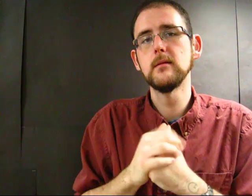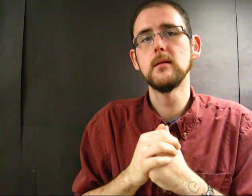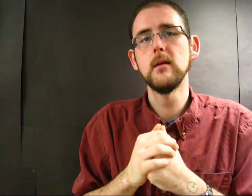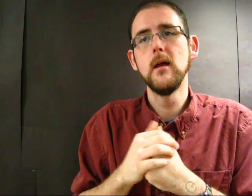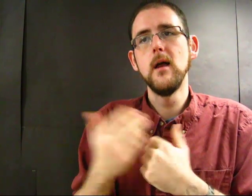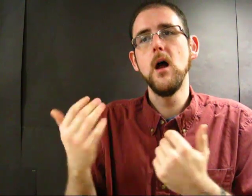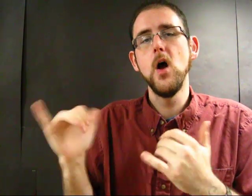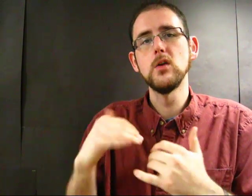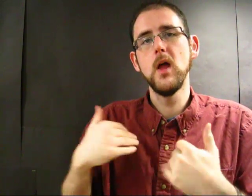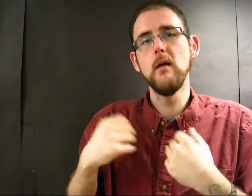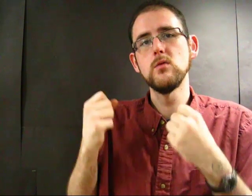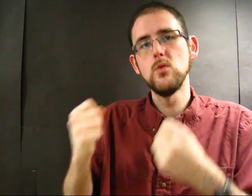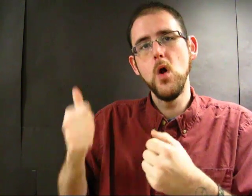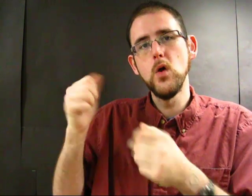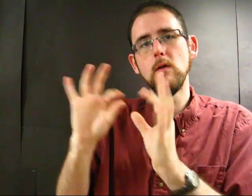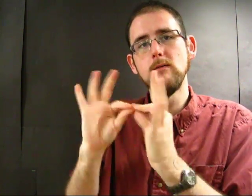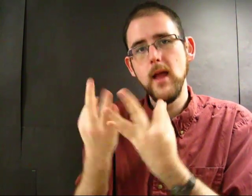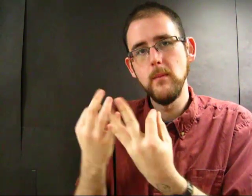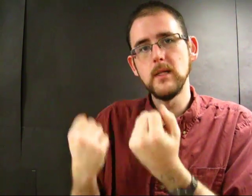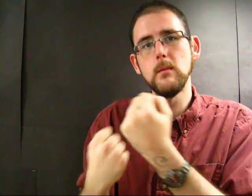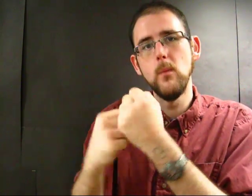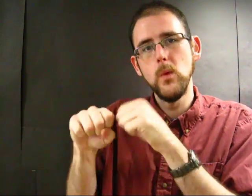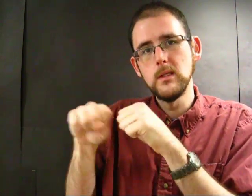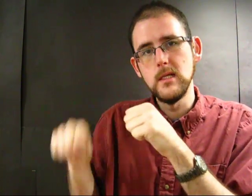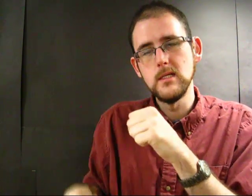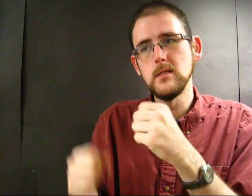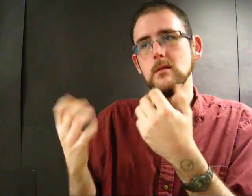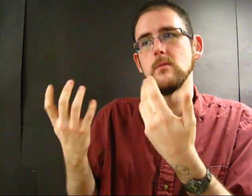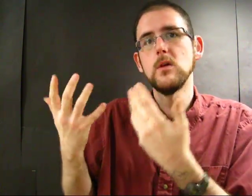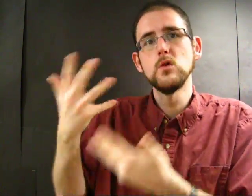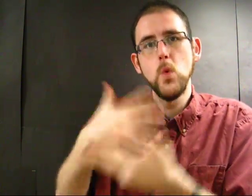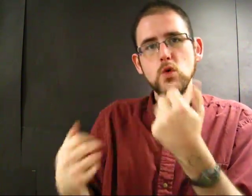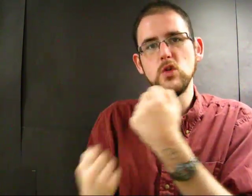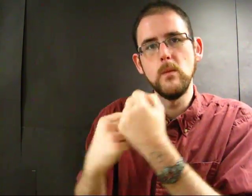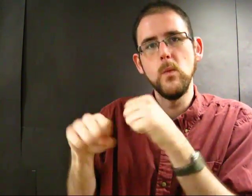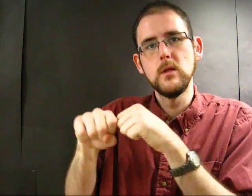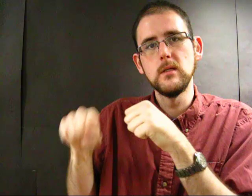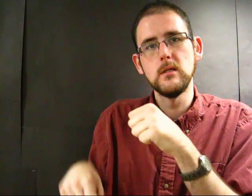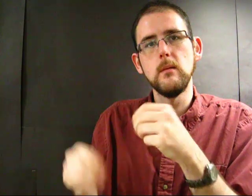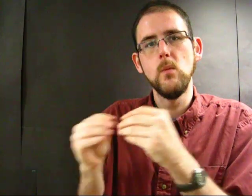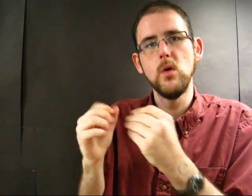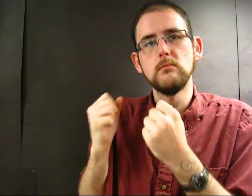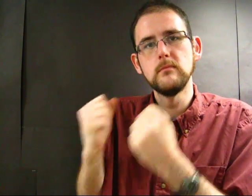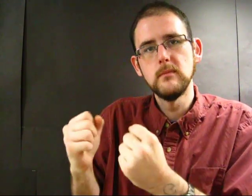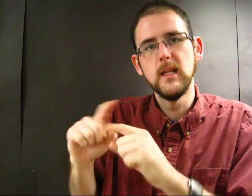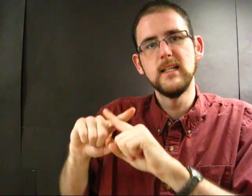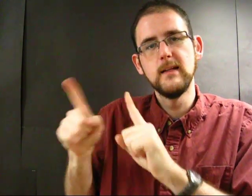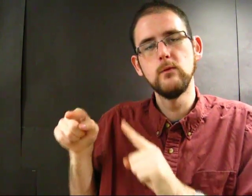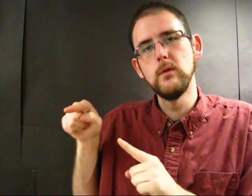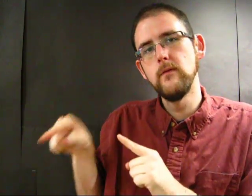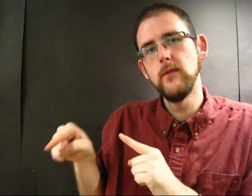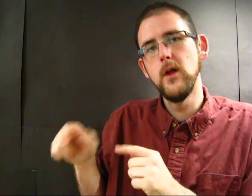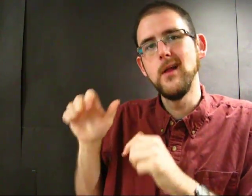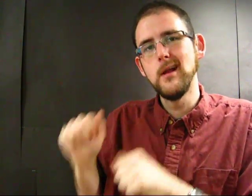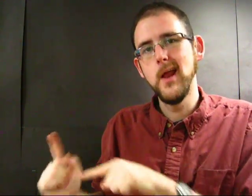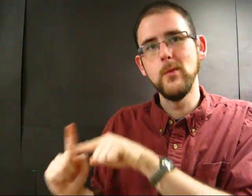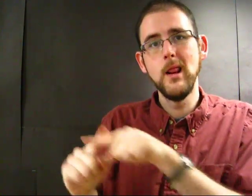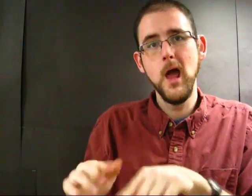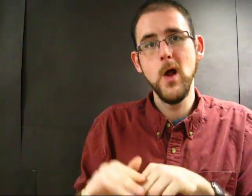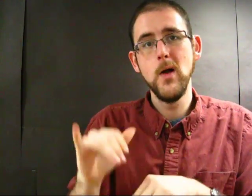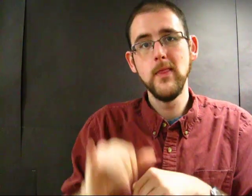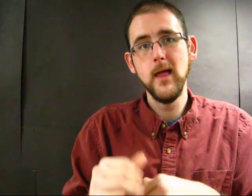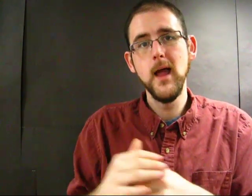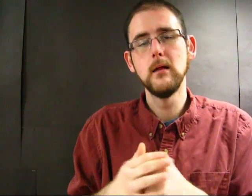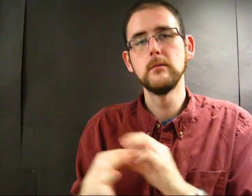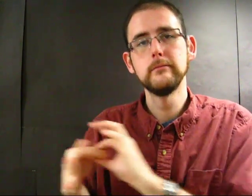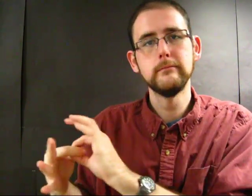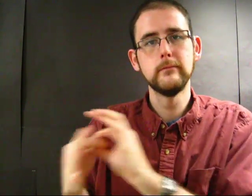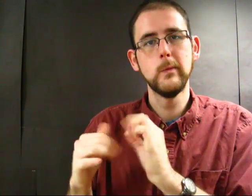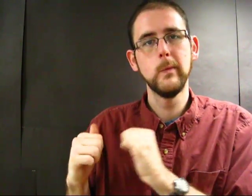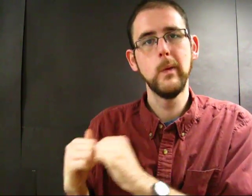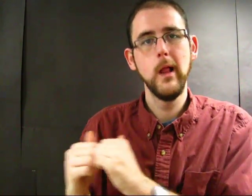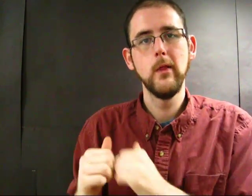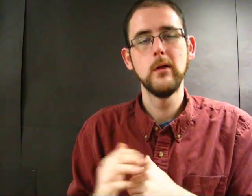They have stronger family and social support systems that they can rely on together.